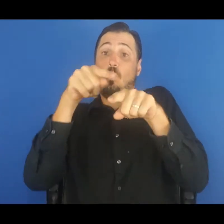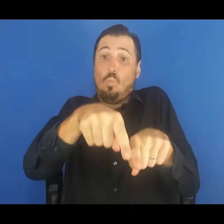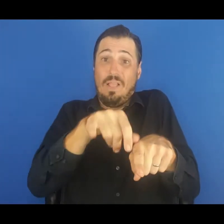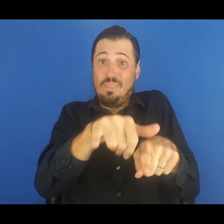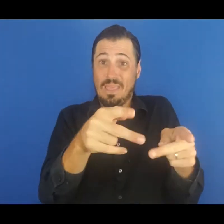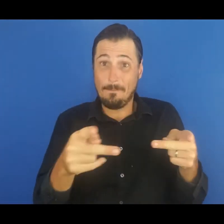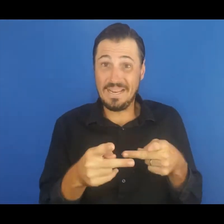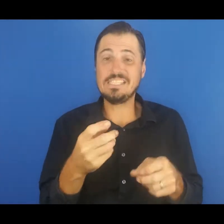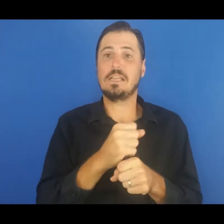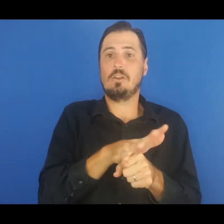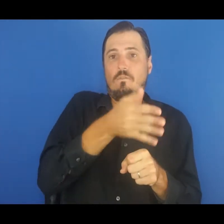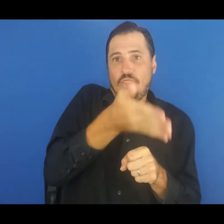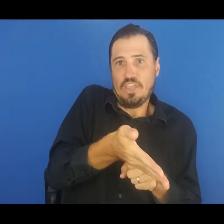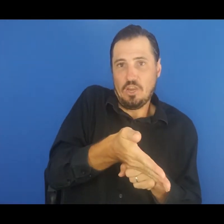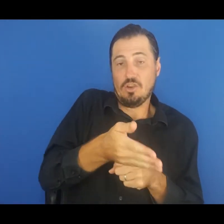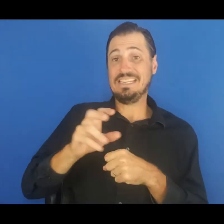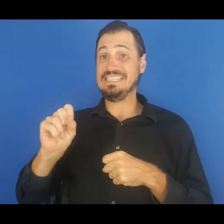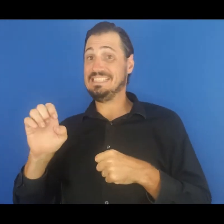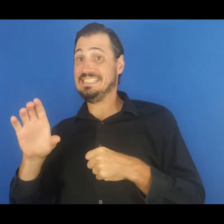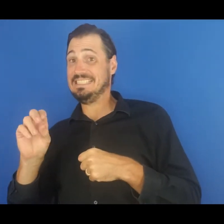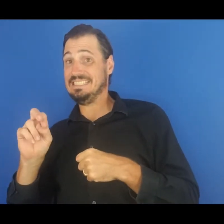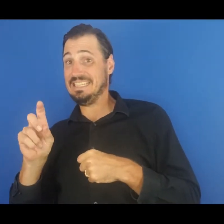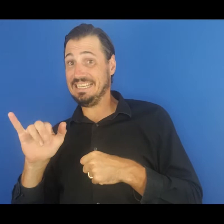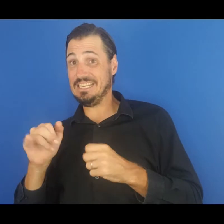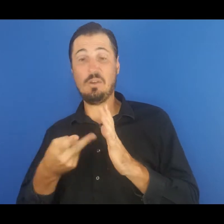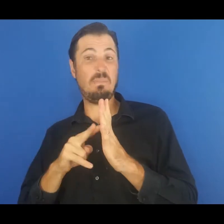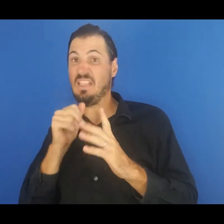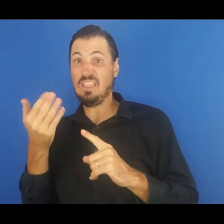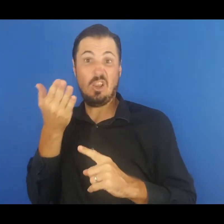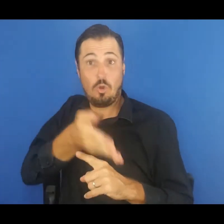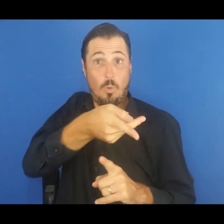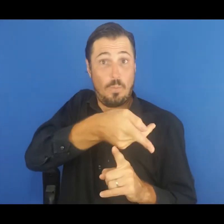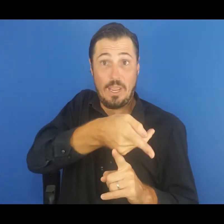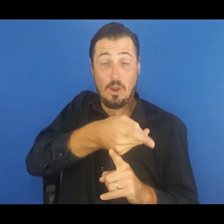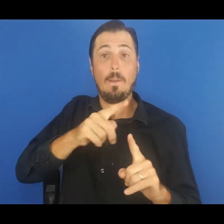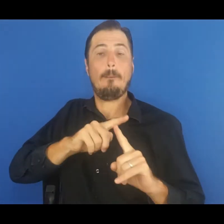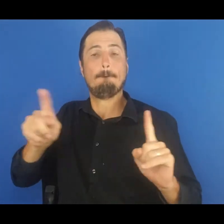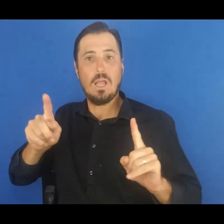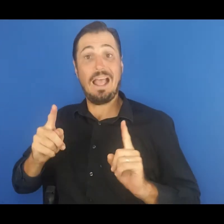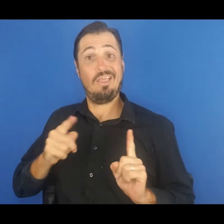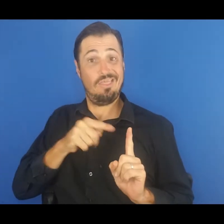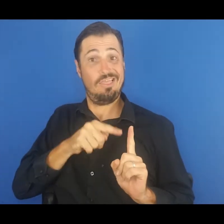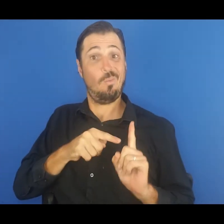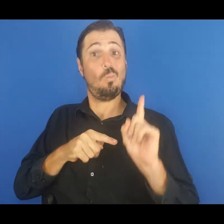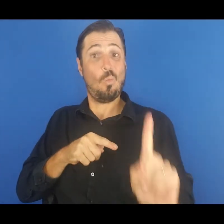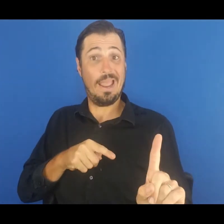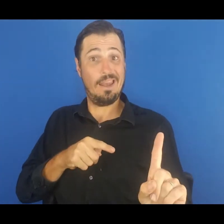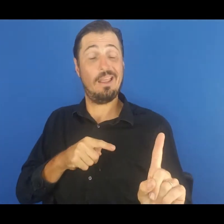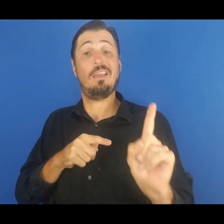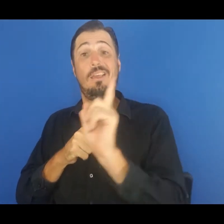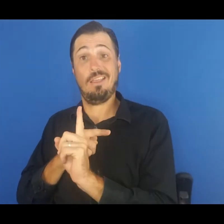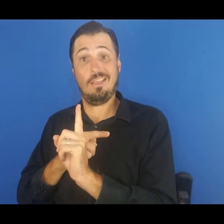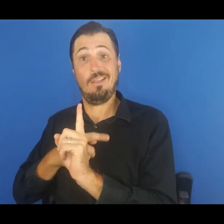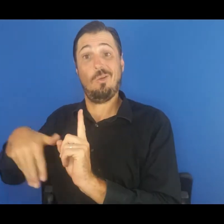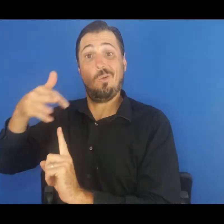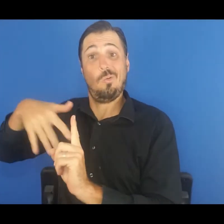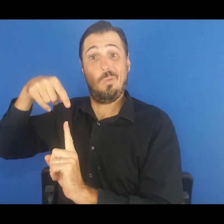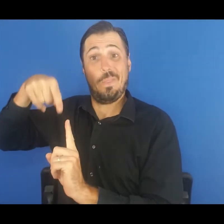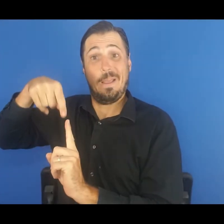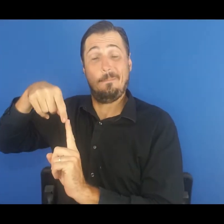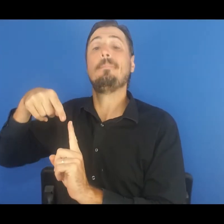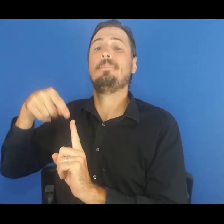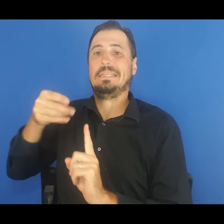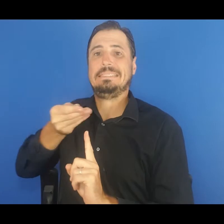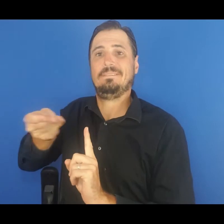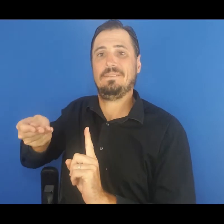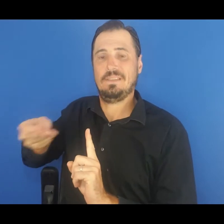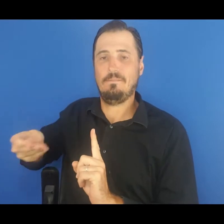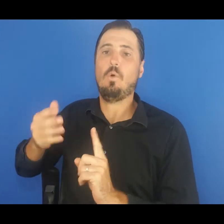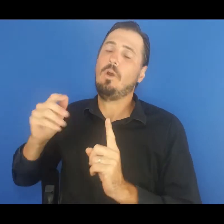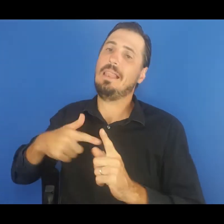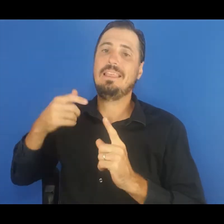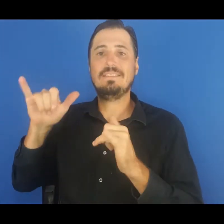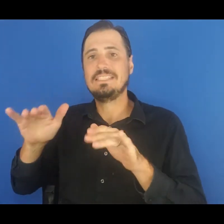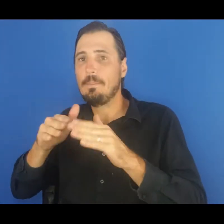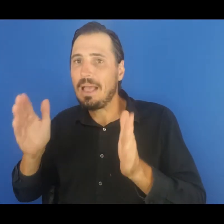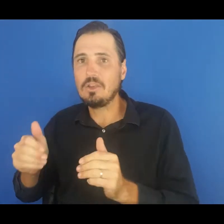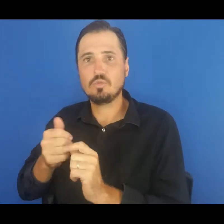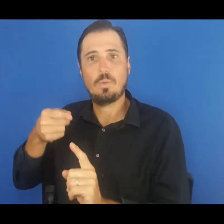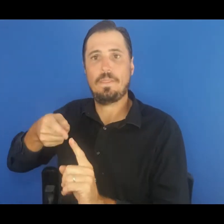not attend that event but whose infection can be traced back to it—for example, they had contact with a case at another event or are household members of people who had primary/secondary